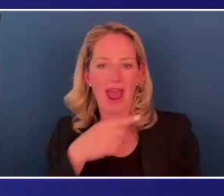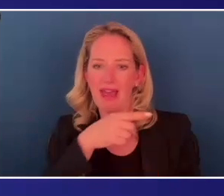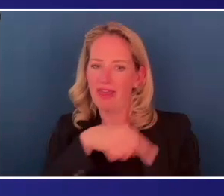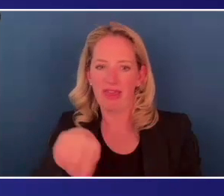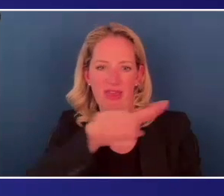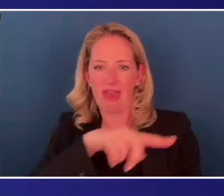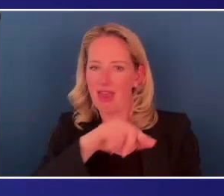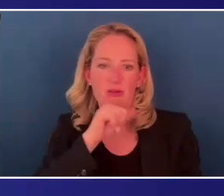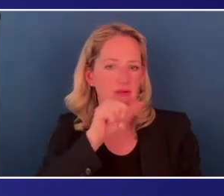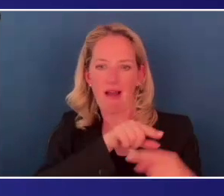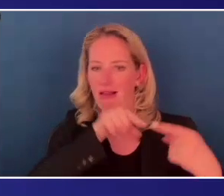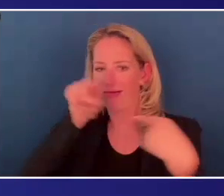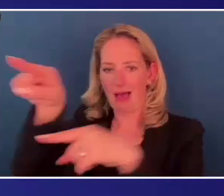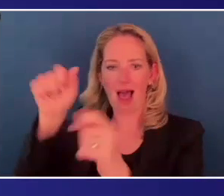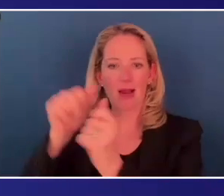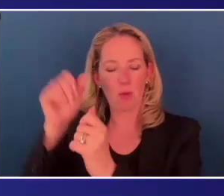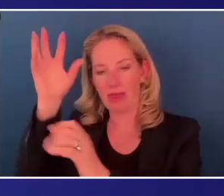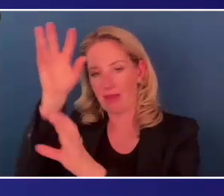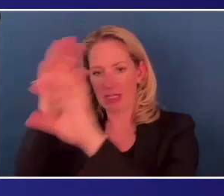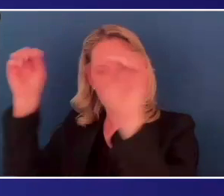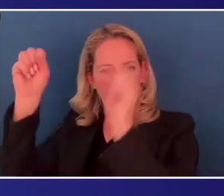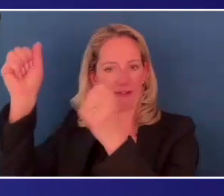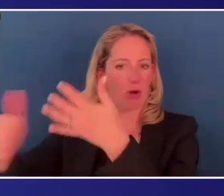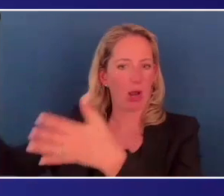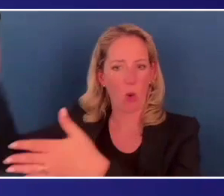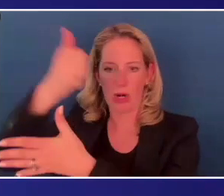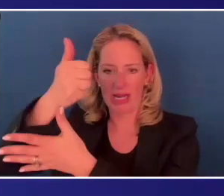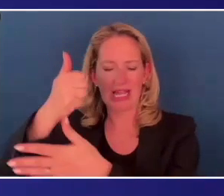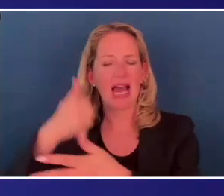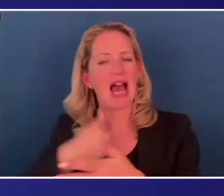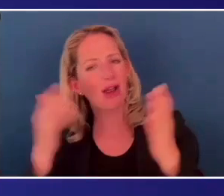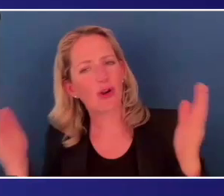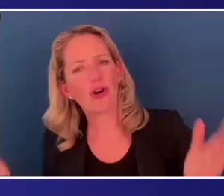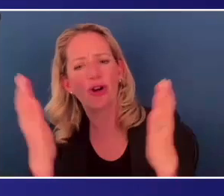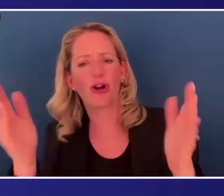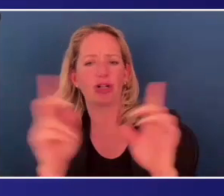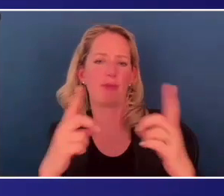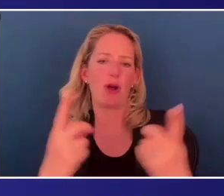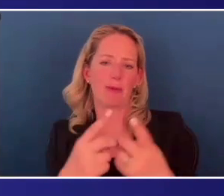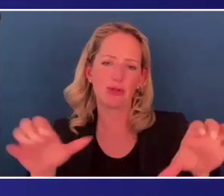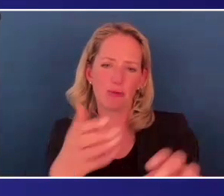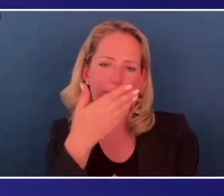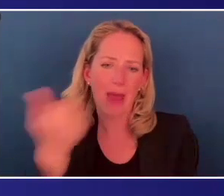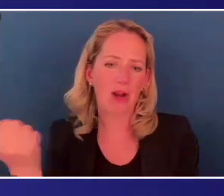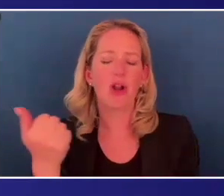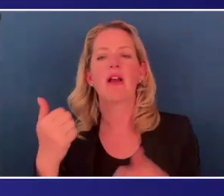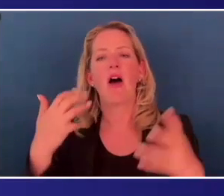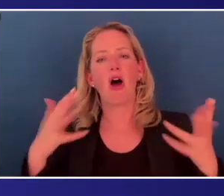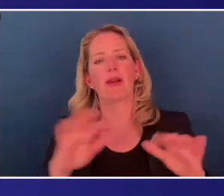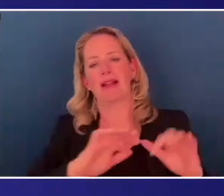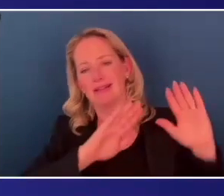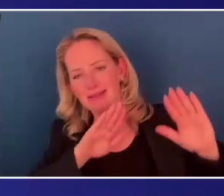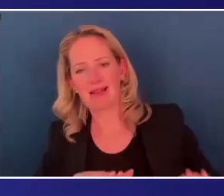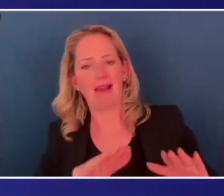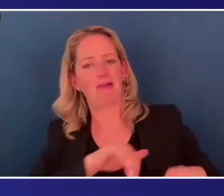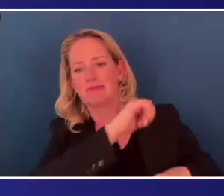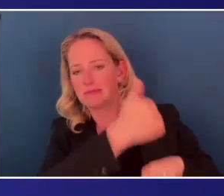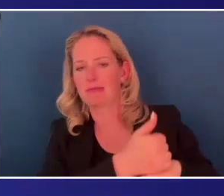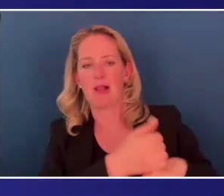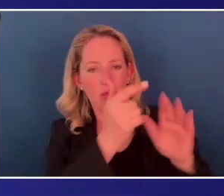priorities. I urge the department to do better, ensuring respect for settled law and constitutional principles, as well as the settled expectations of current borrowers.